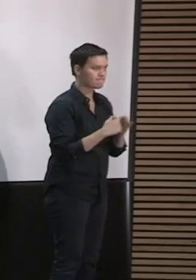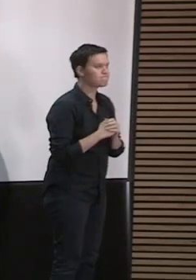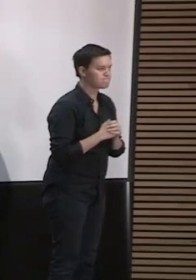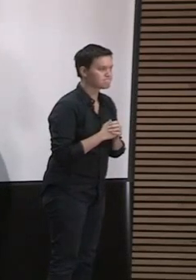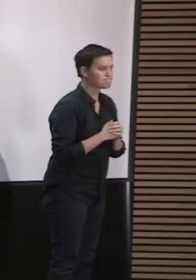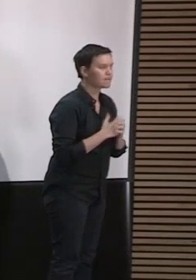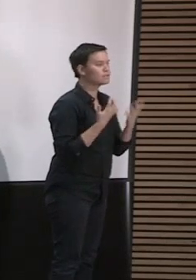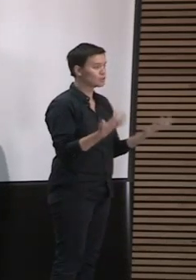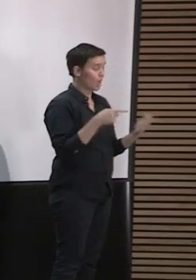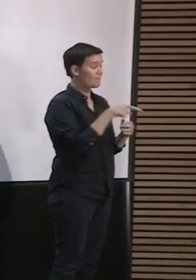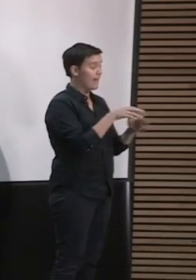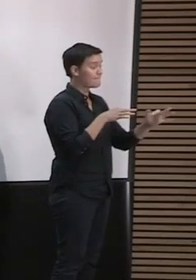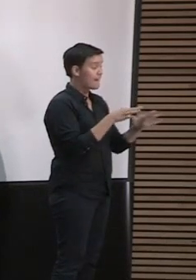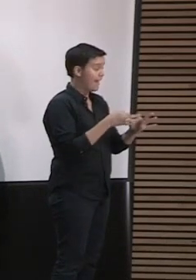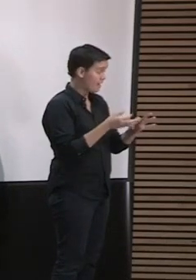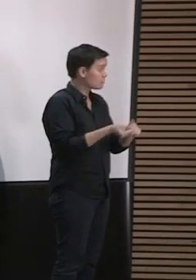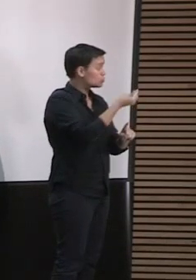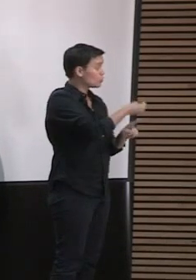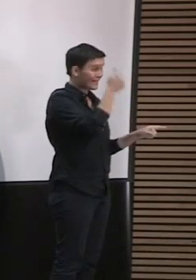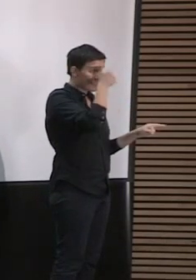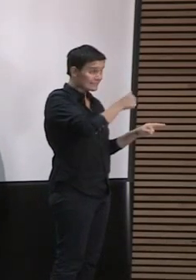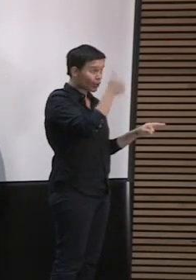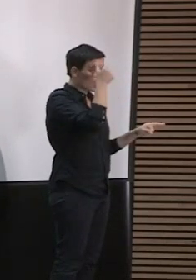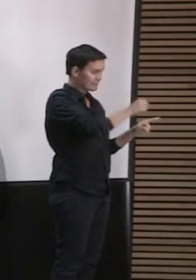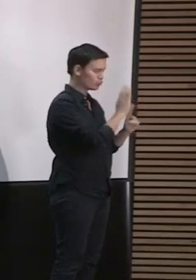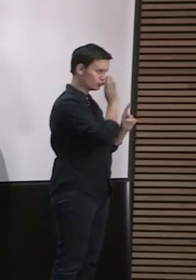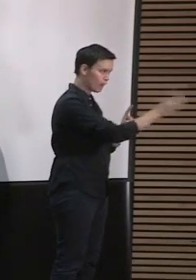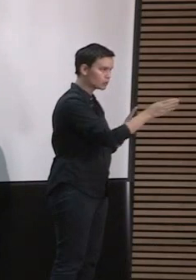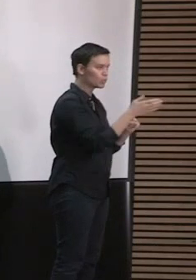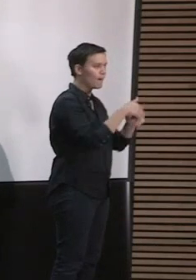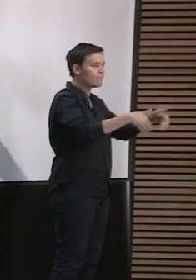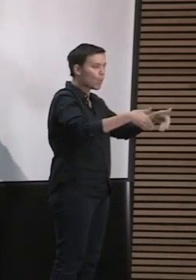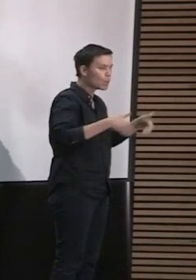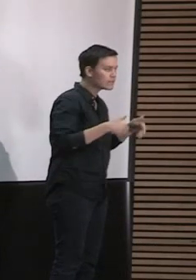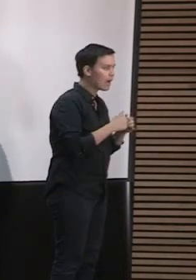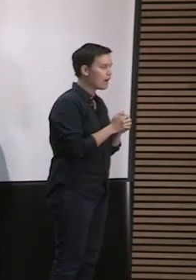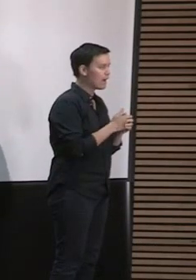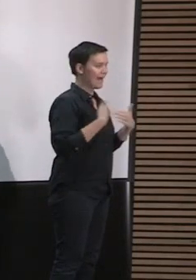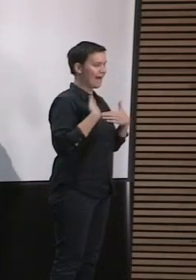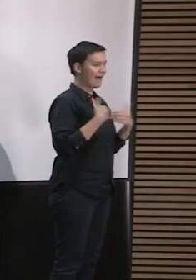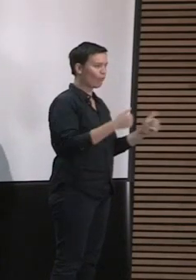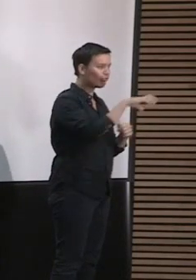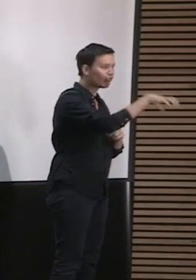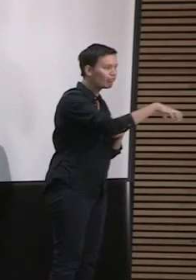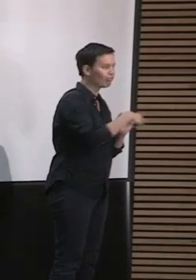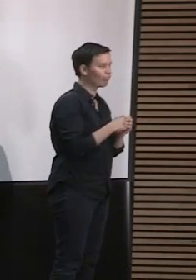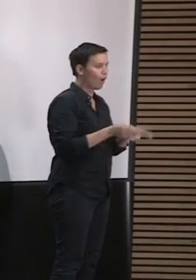response. We want to make sure that they have extra support for a job that cuts across port authorities, borders and,